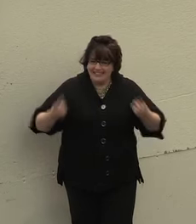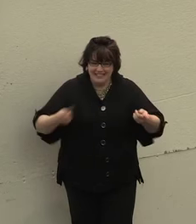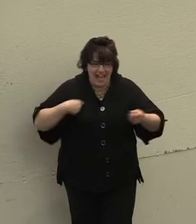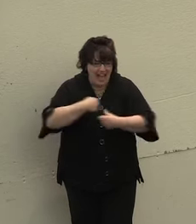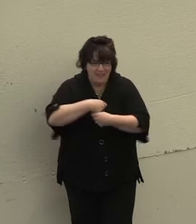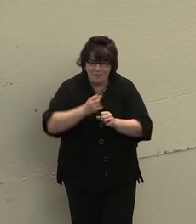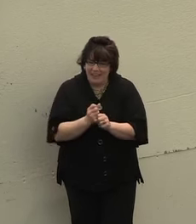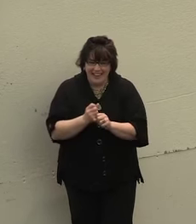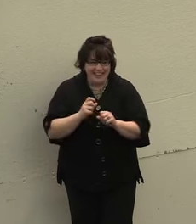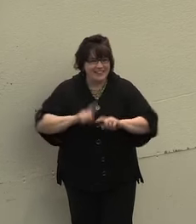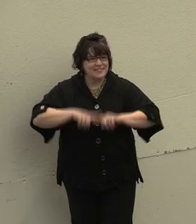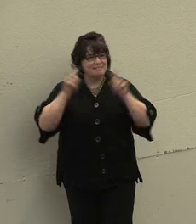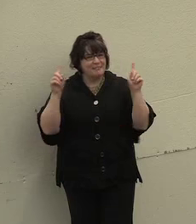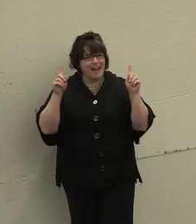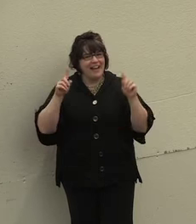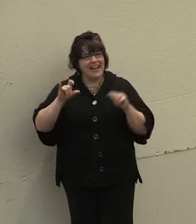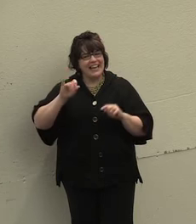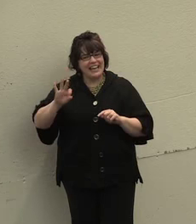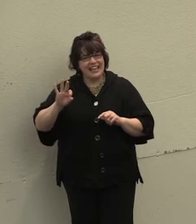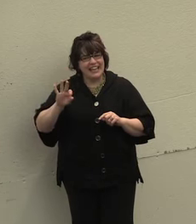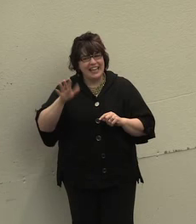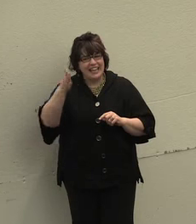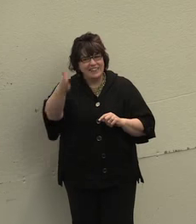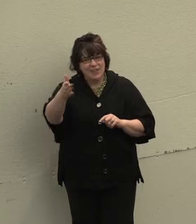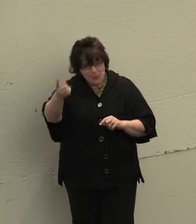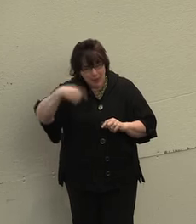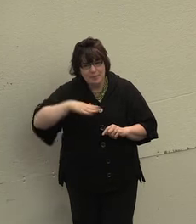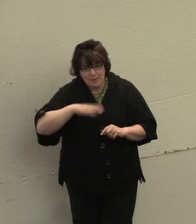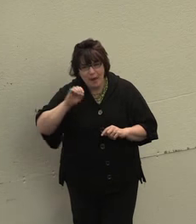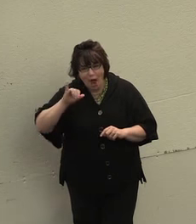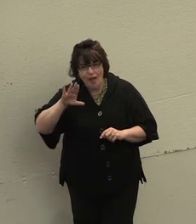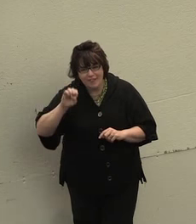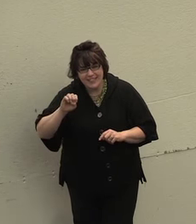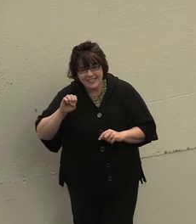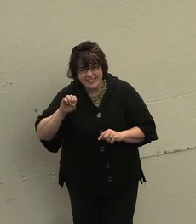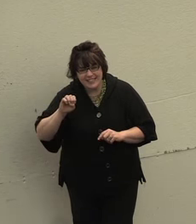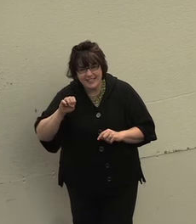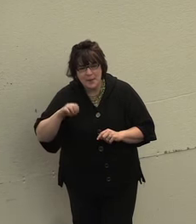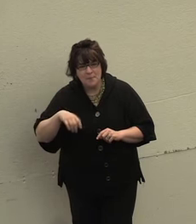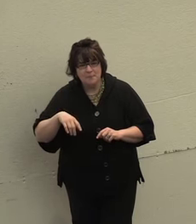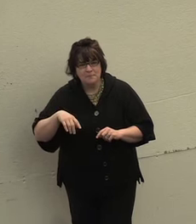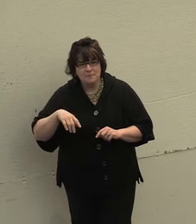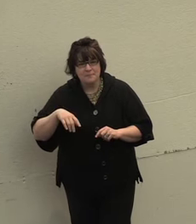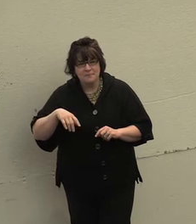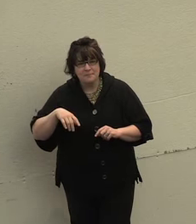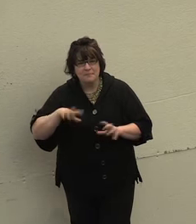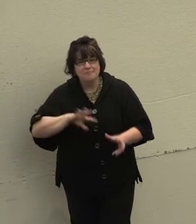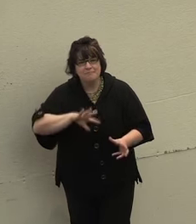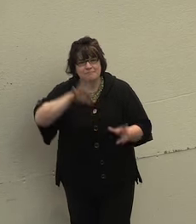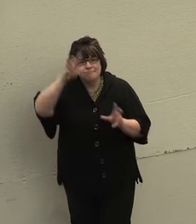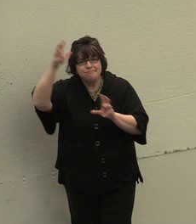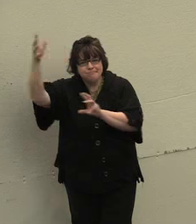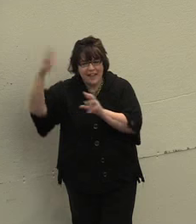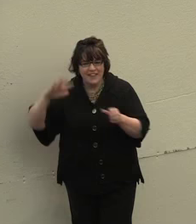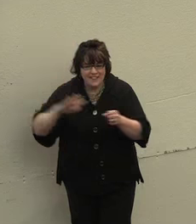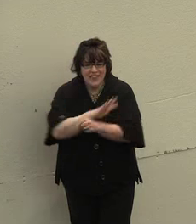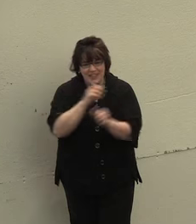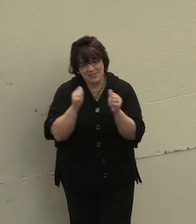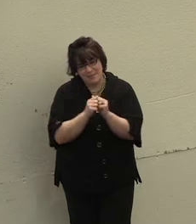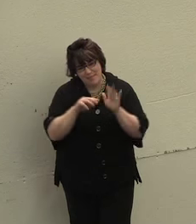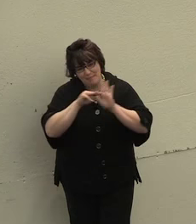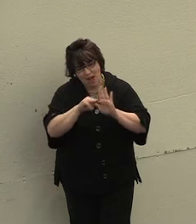But if you come to my office, it's filled with models.